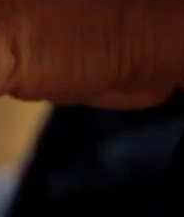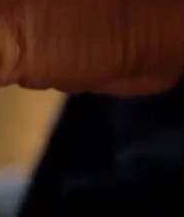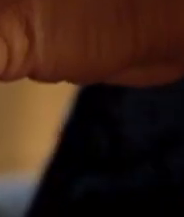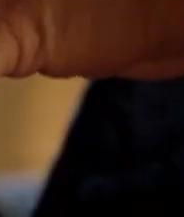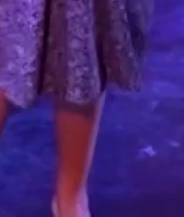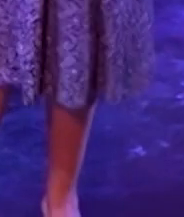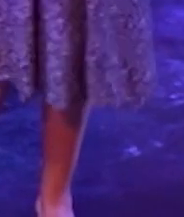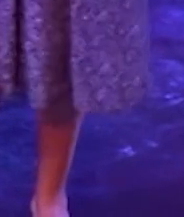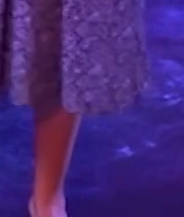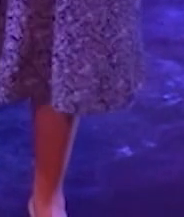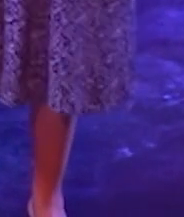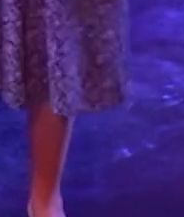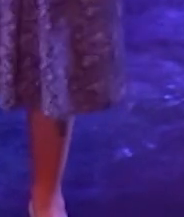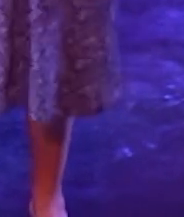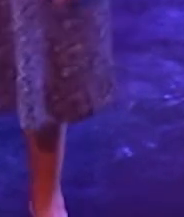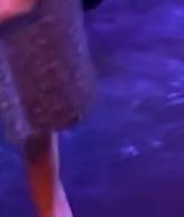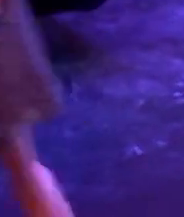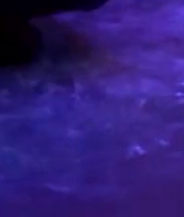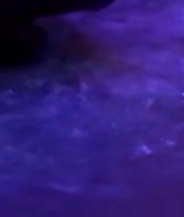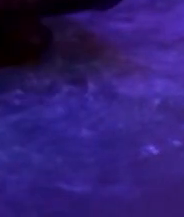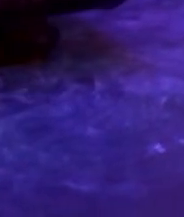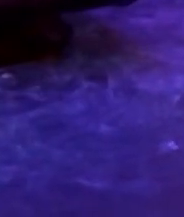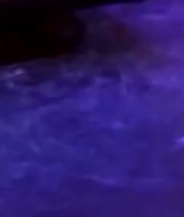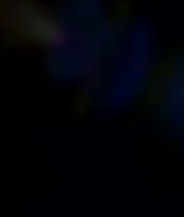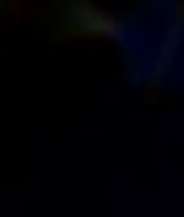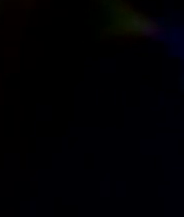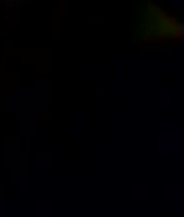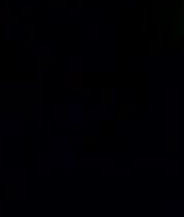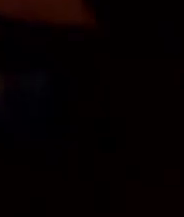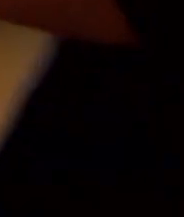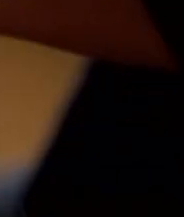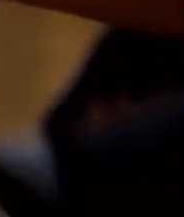I was receiving the Don Banks Music Award.